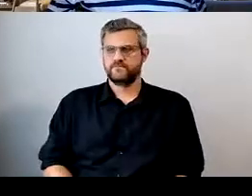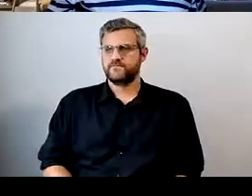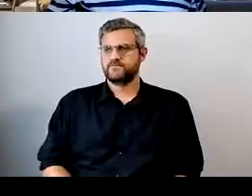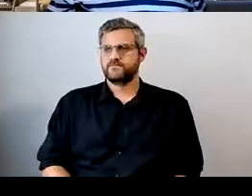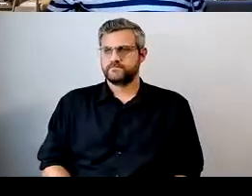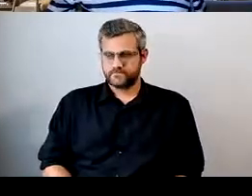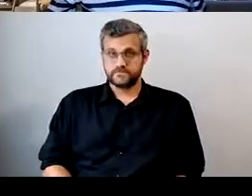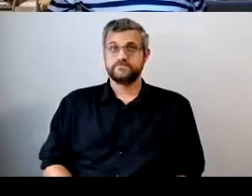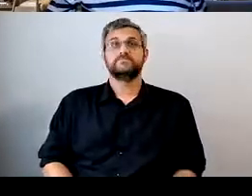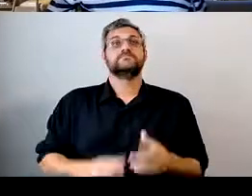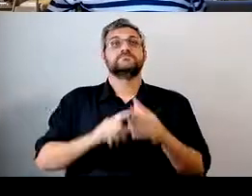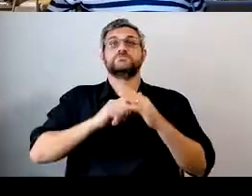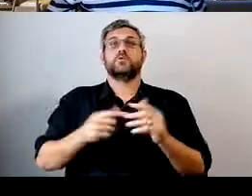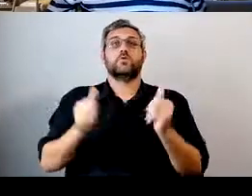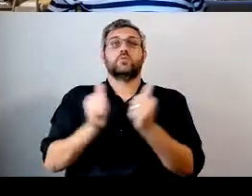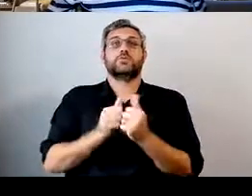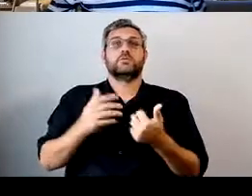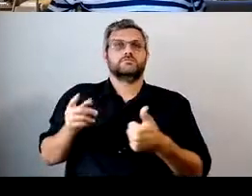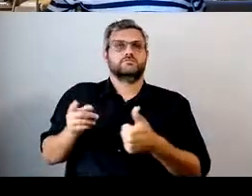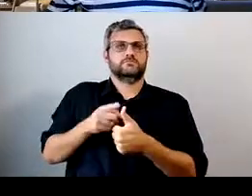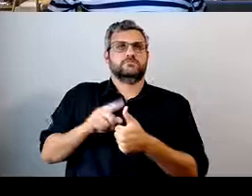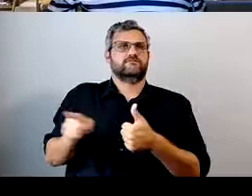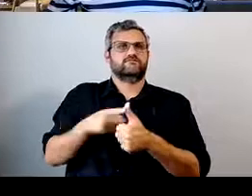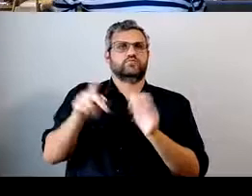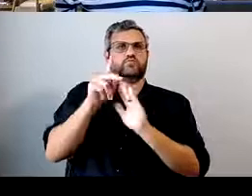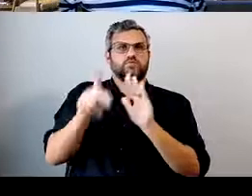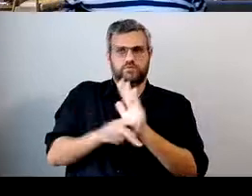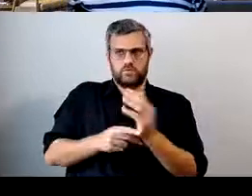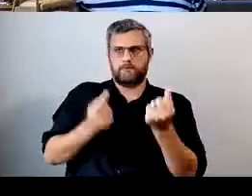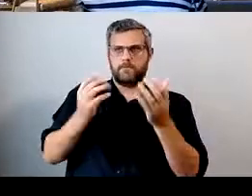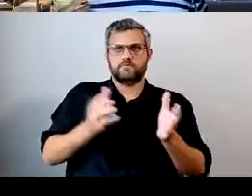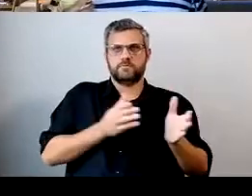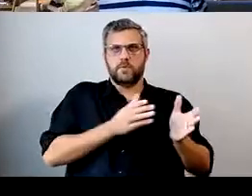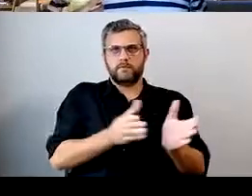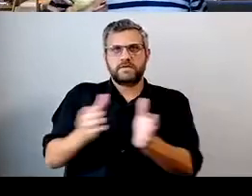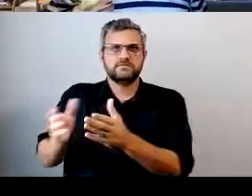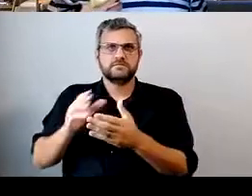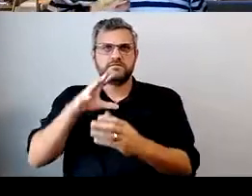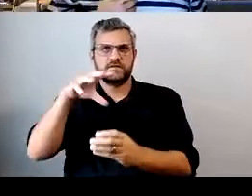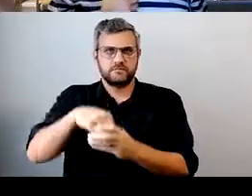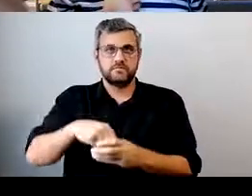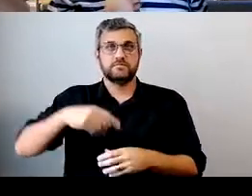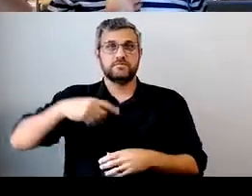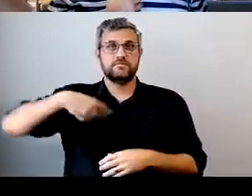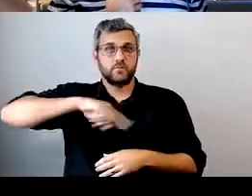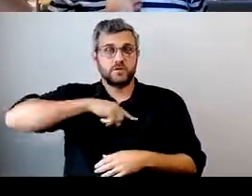So we're gonna start with the first principle, multiple means of engagement. And so as clinicians, we're gonna consider the ways